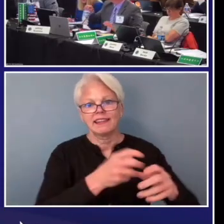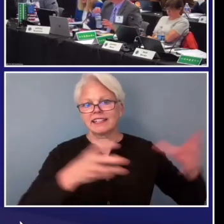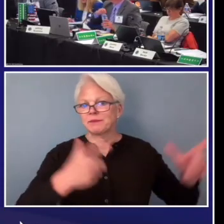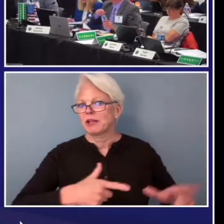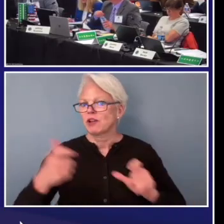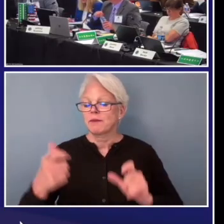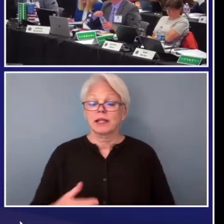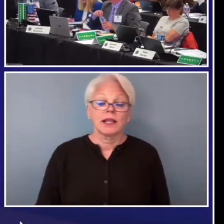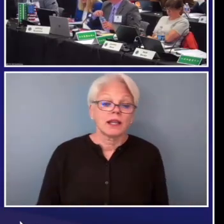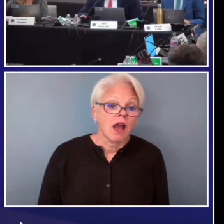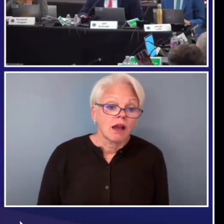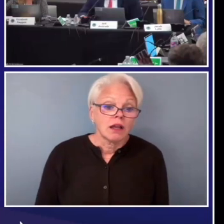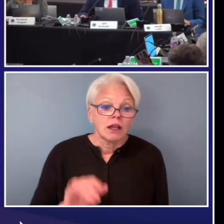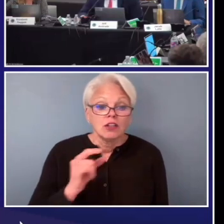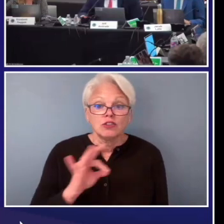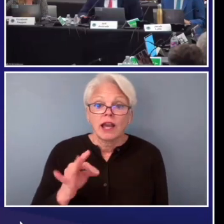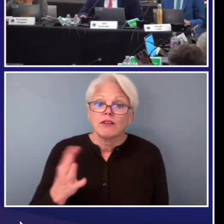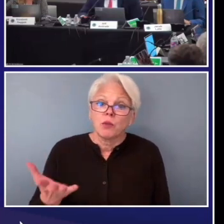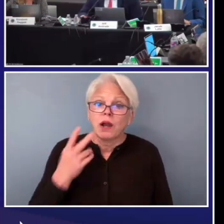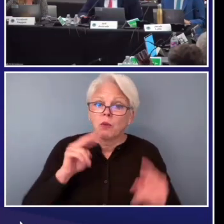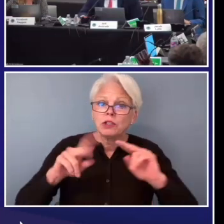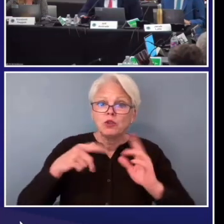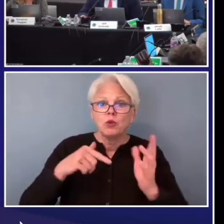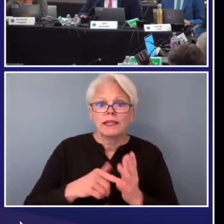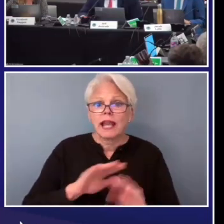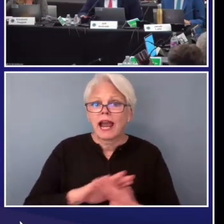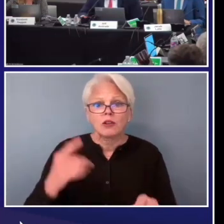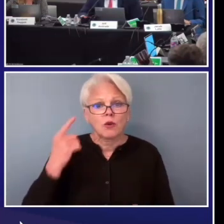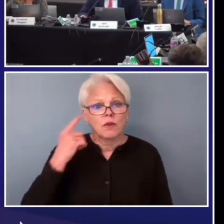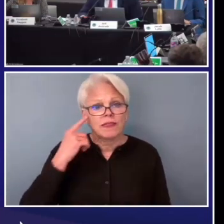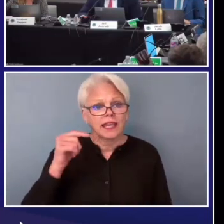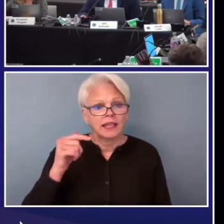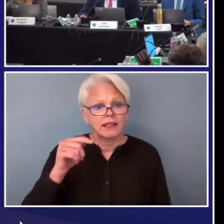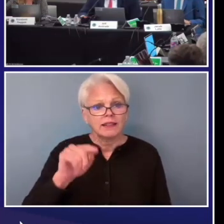I mean, when you look at this, I don't think this adds additional risk.